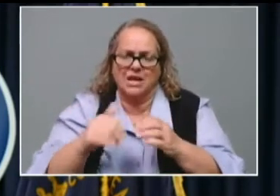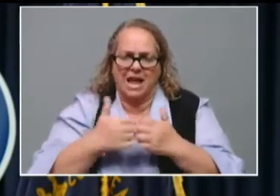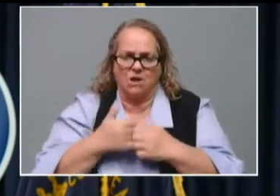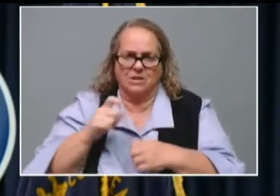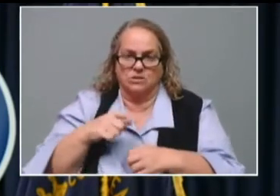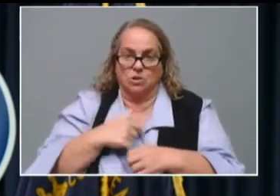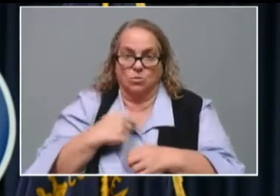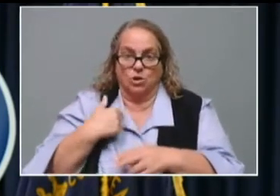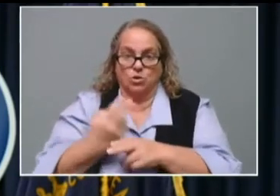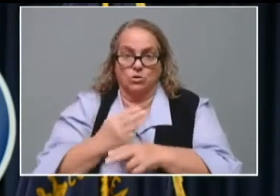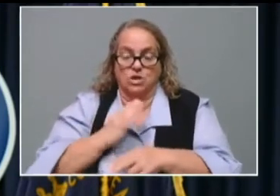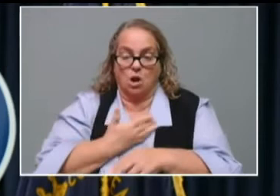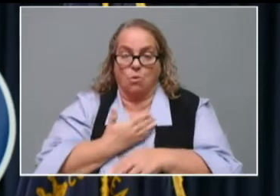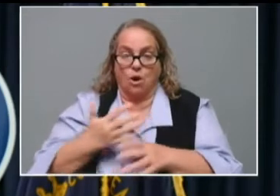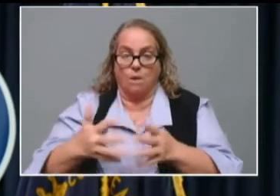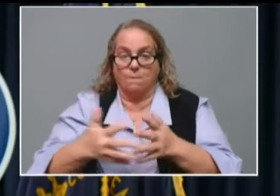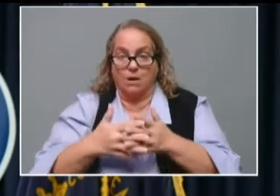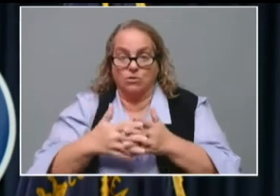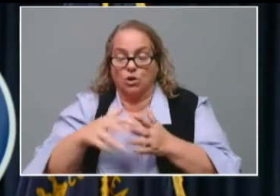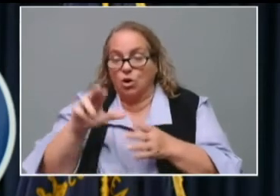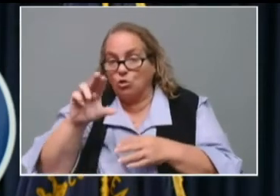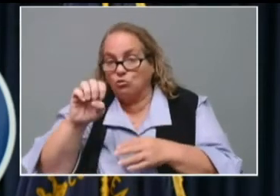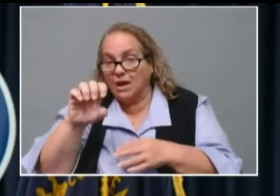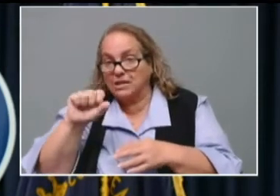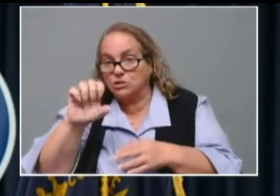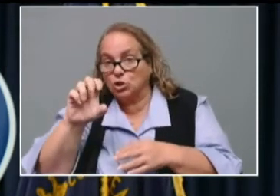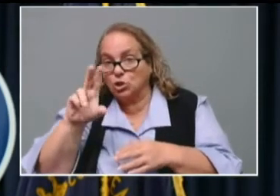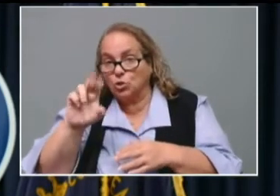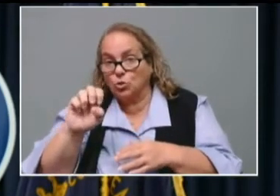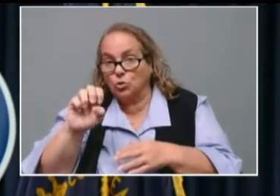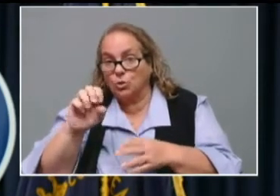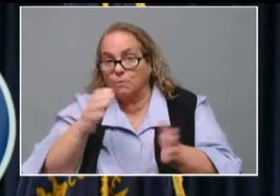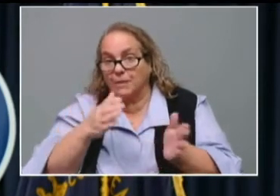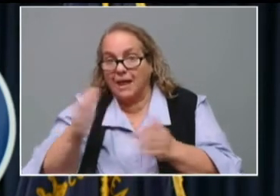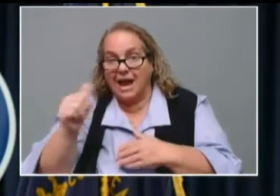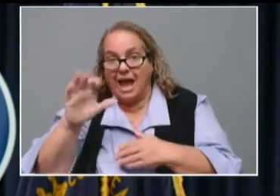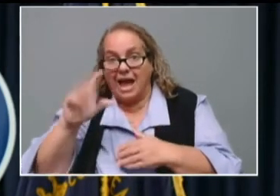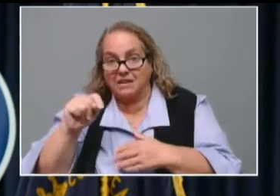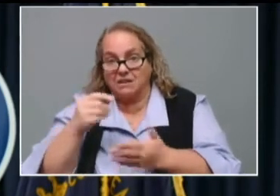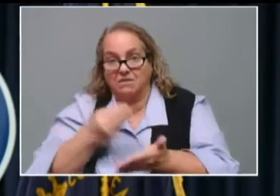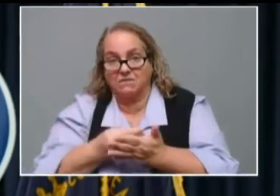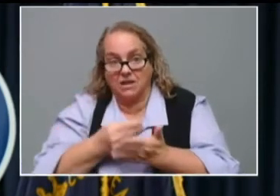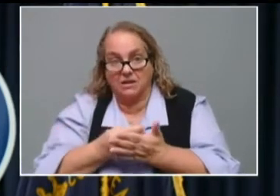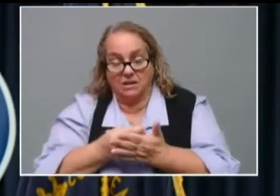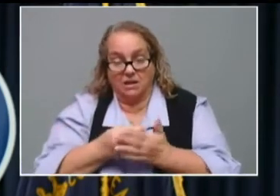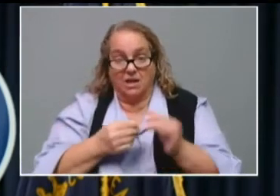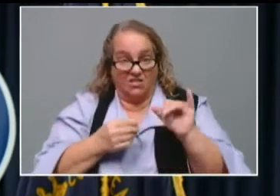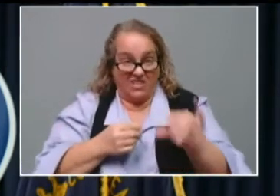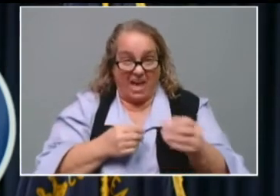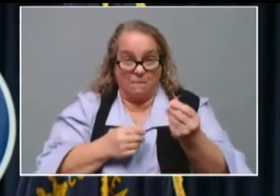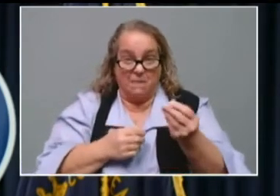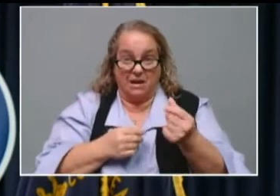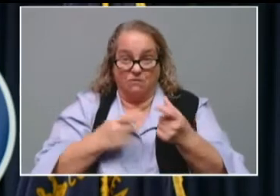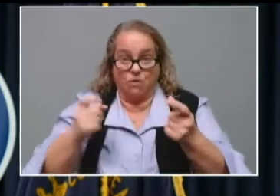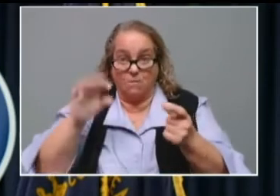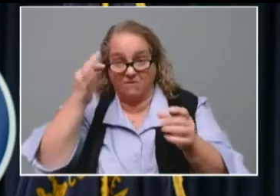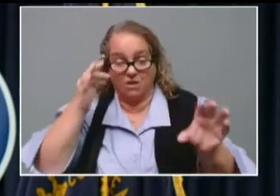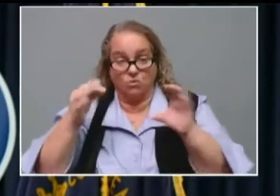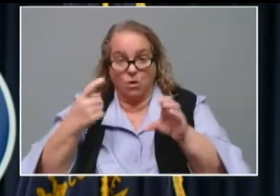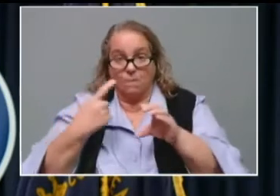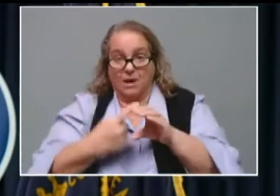funds. I mean this plus the American Rescue Plan Act, not only are our once